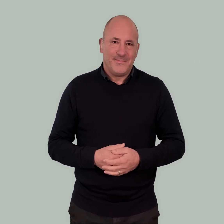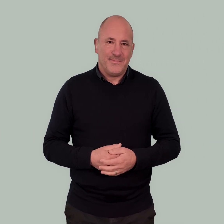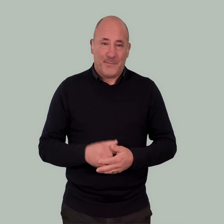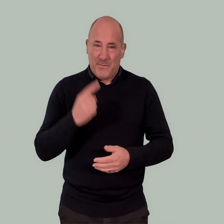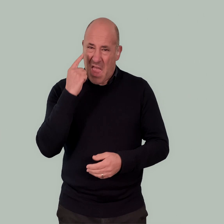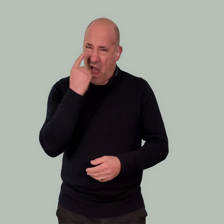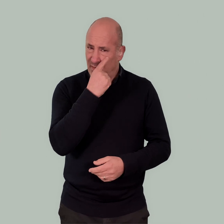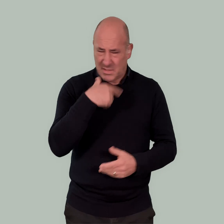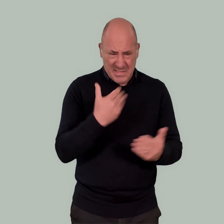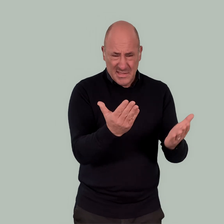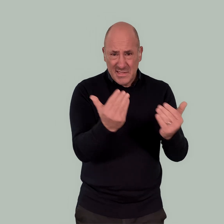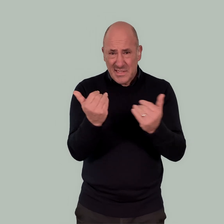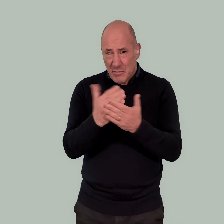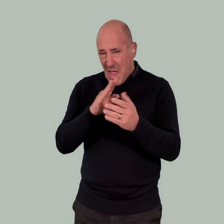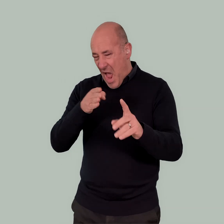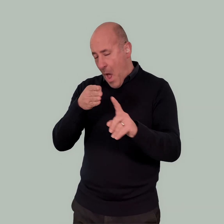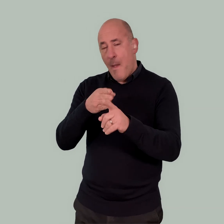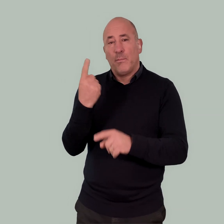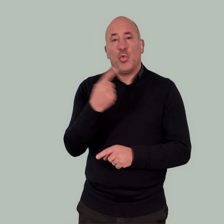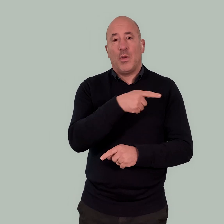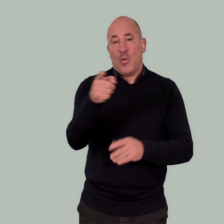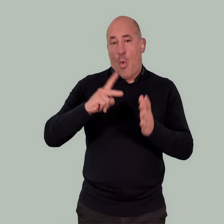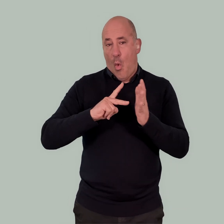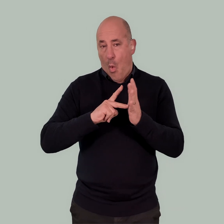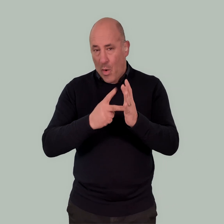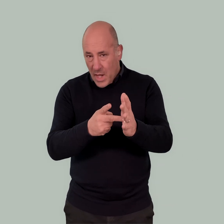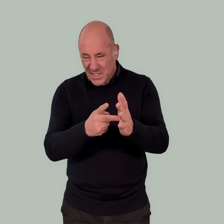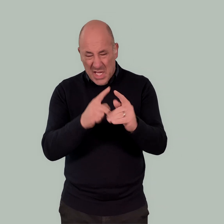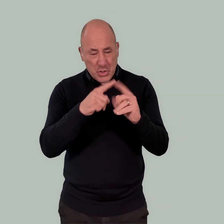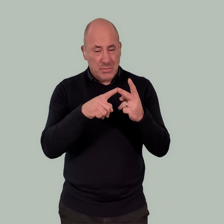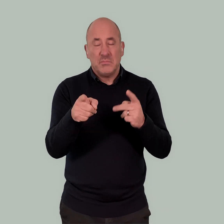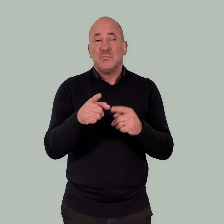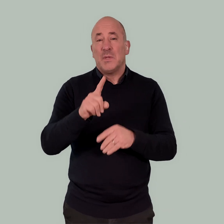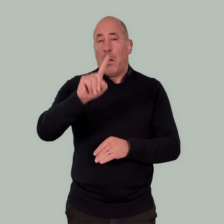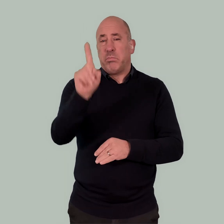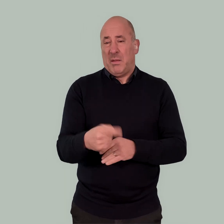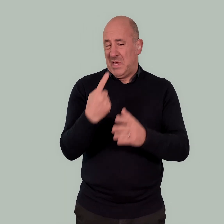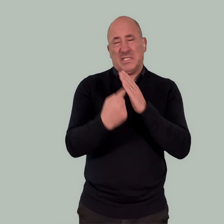This Call for Evidence is aimed at organisations and individuals